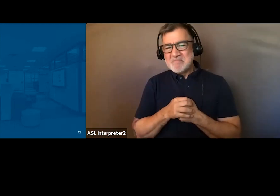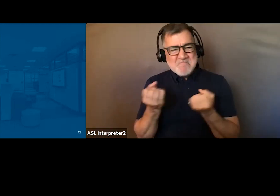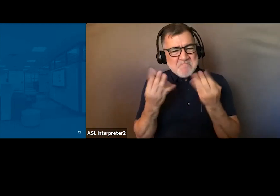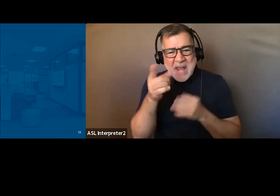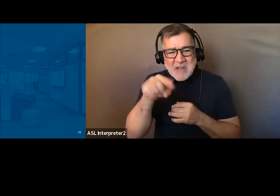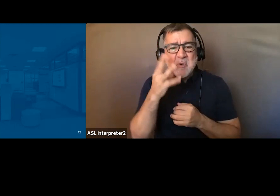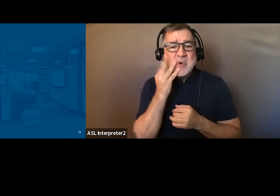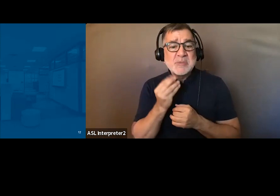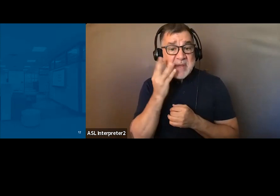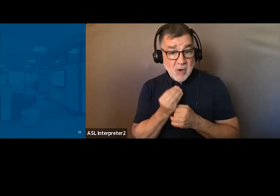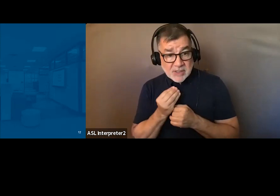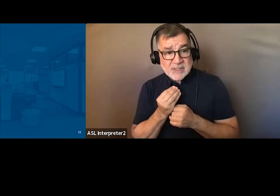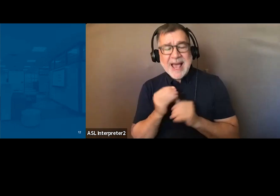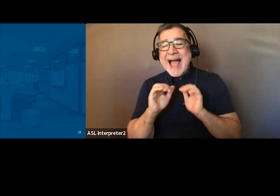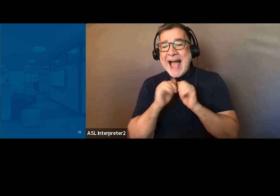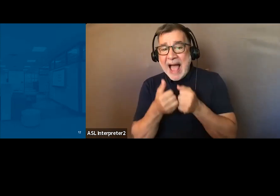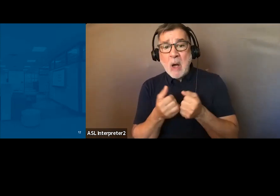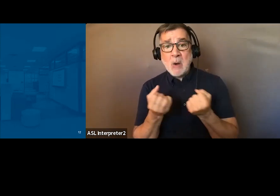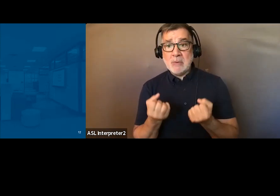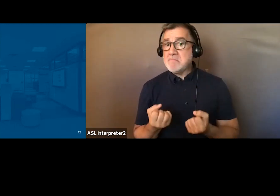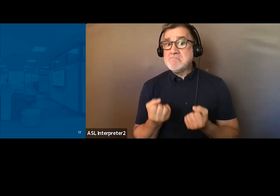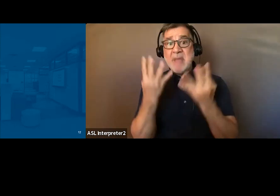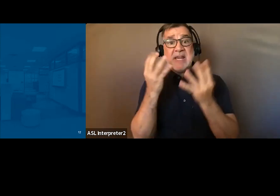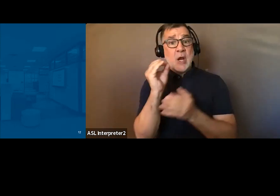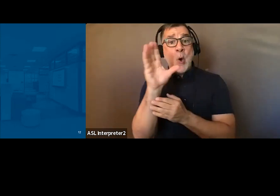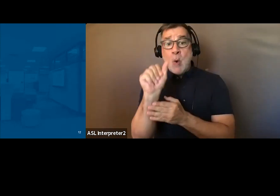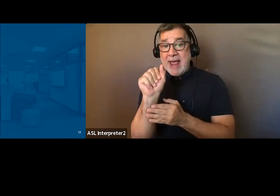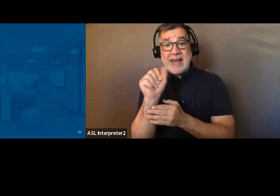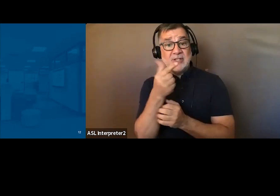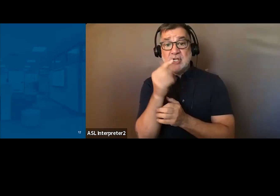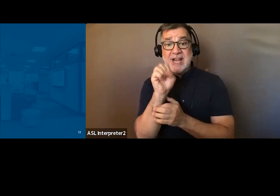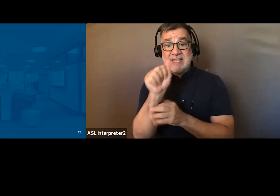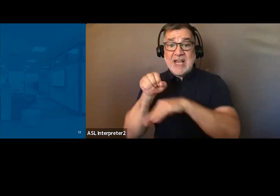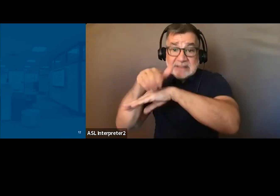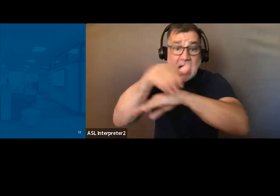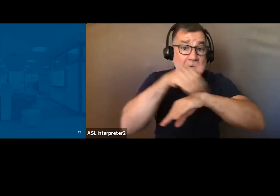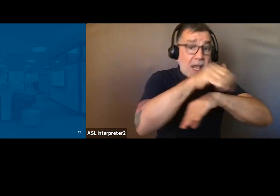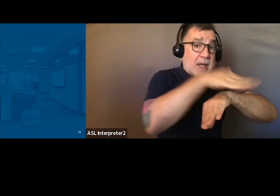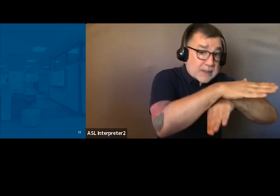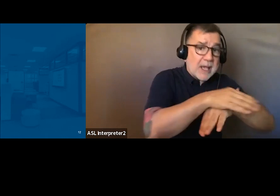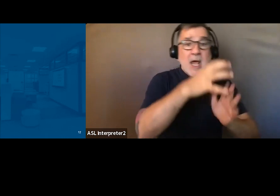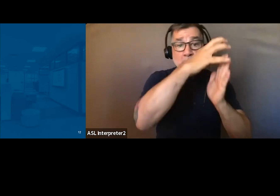or heard how many OAs GSA was sending, you know, the draft OA to start a project,